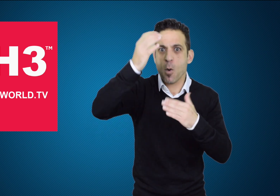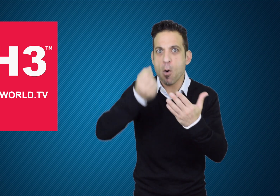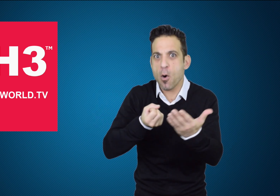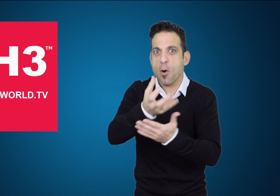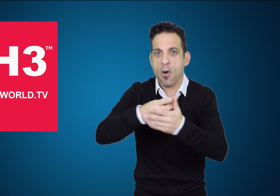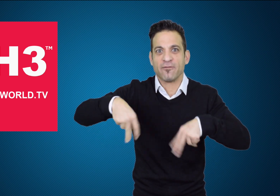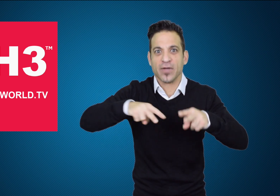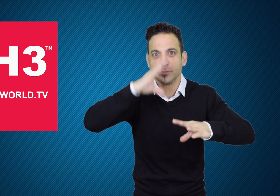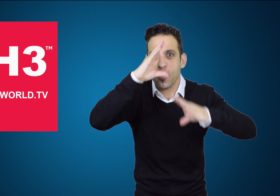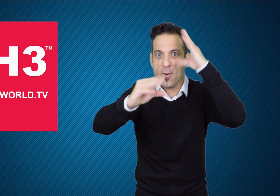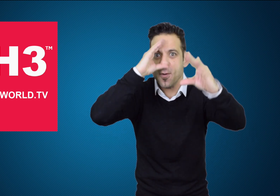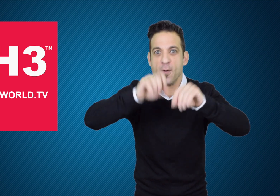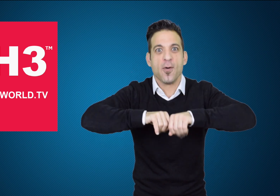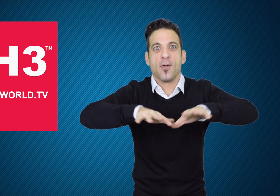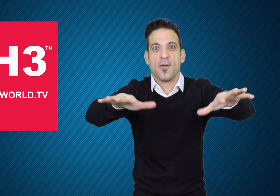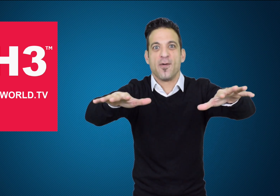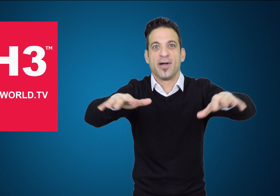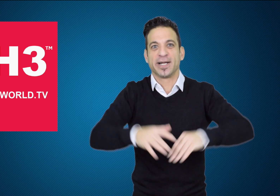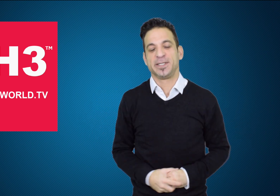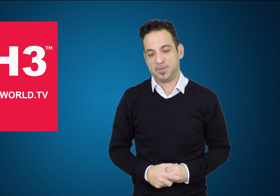to get new video updates!